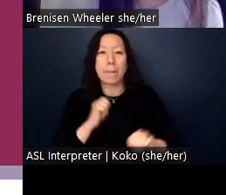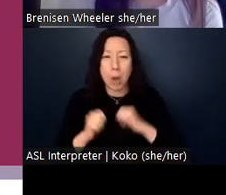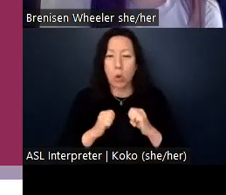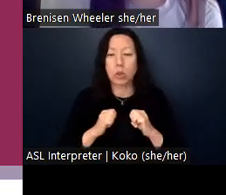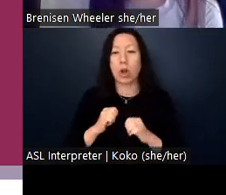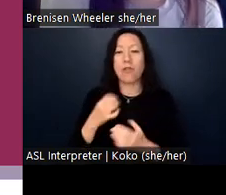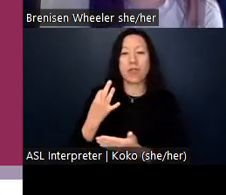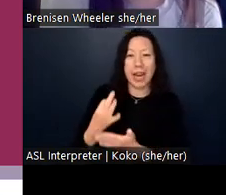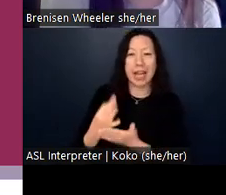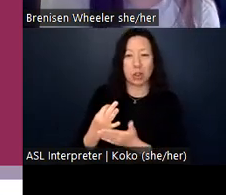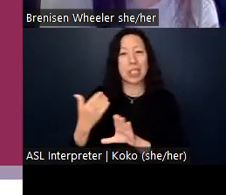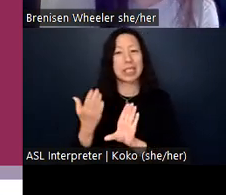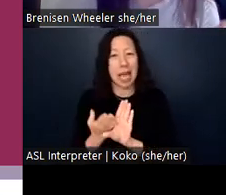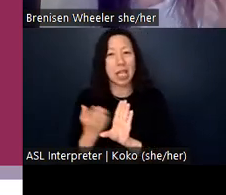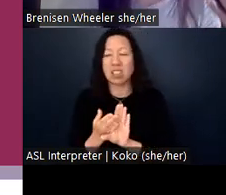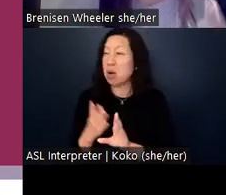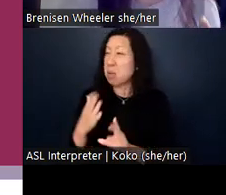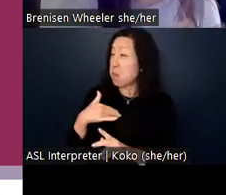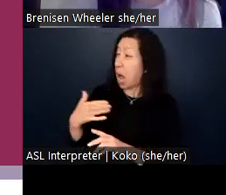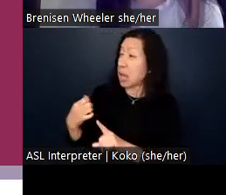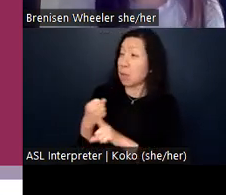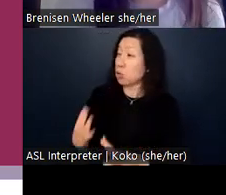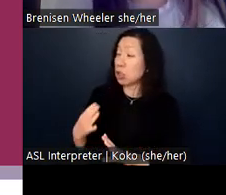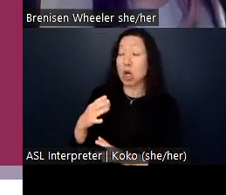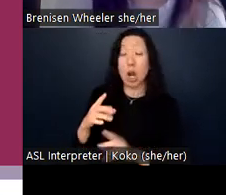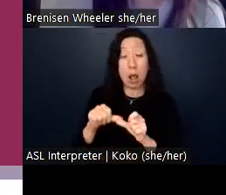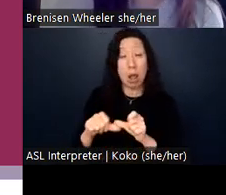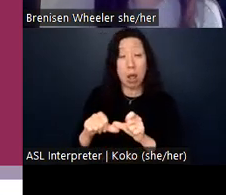never stops her asking me. 12:54:08 The courts are my users playgrounds.